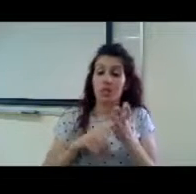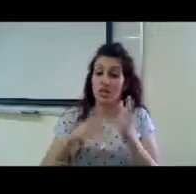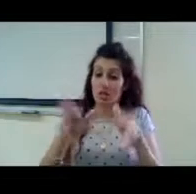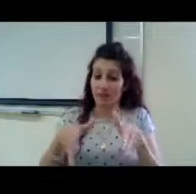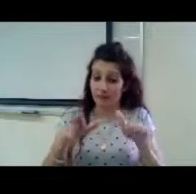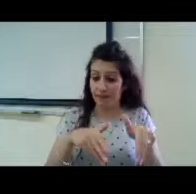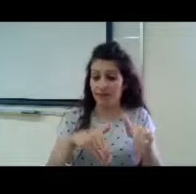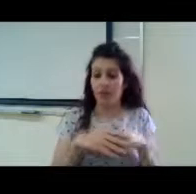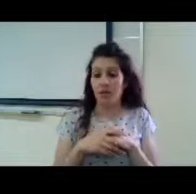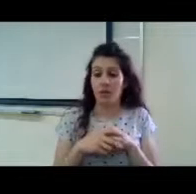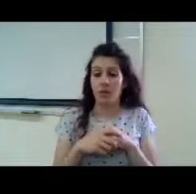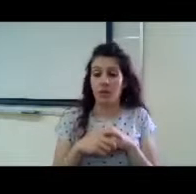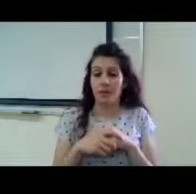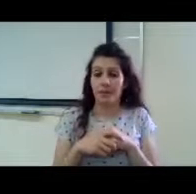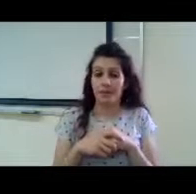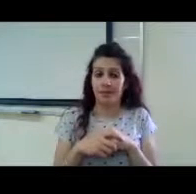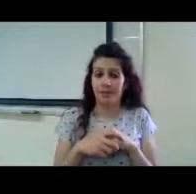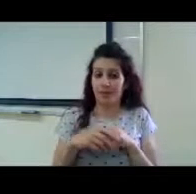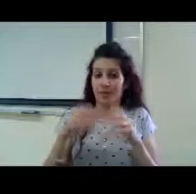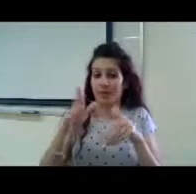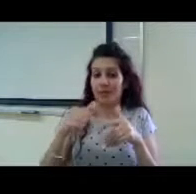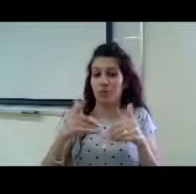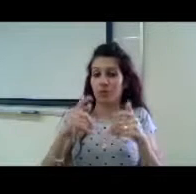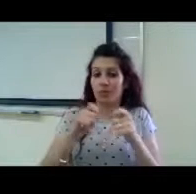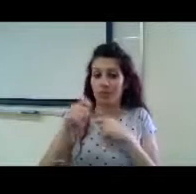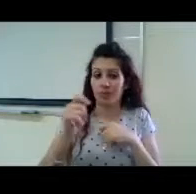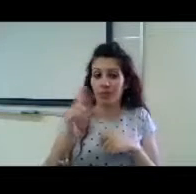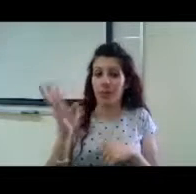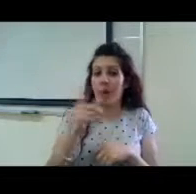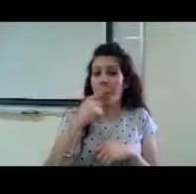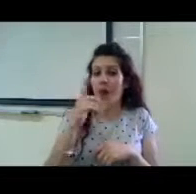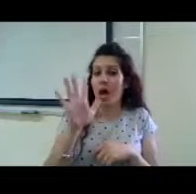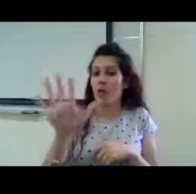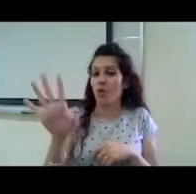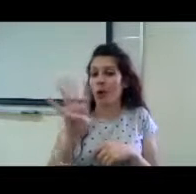the limited number of smart devices this has been absolutely one of the key